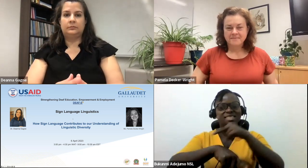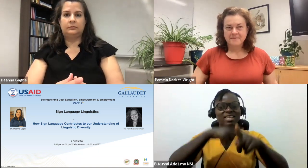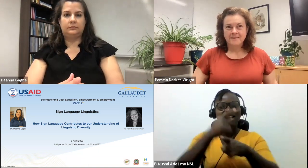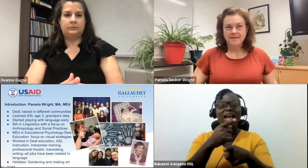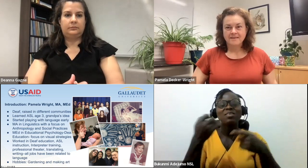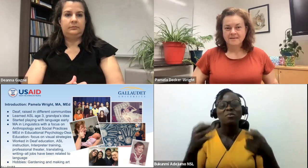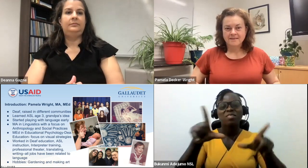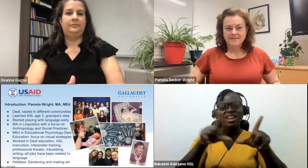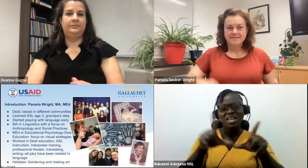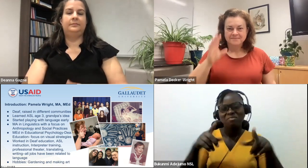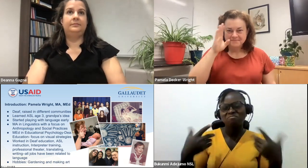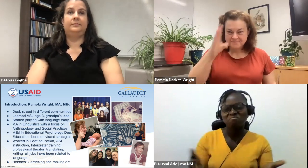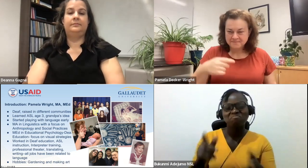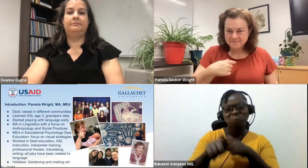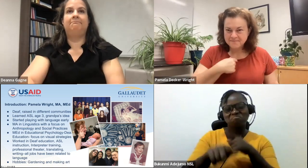We can go on to the next slide, please.